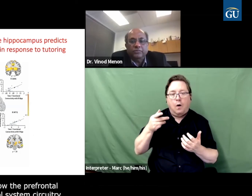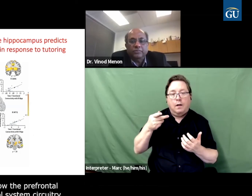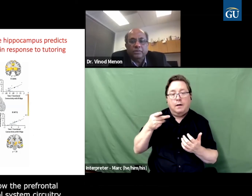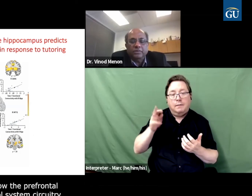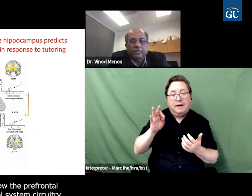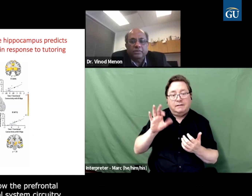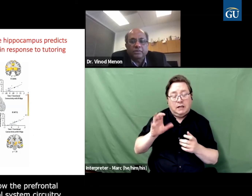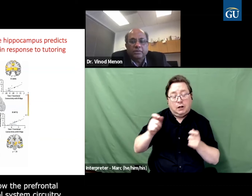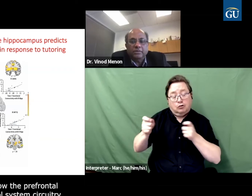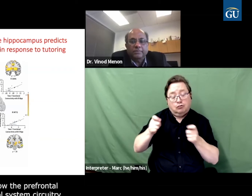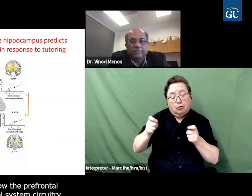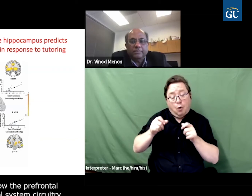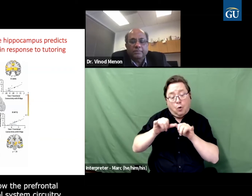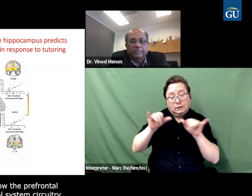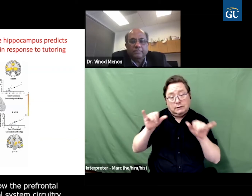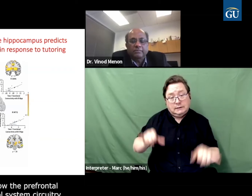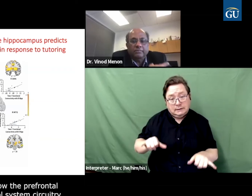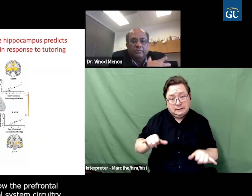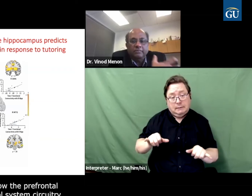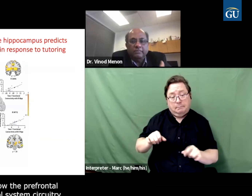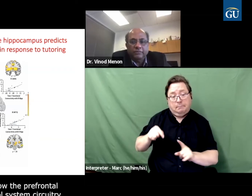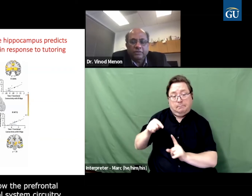control system